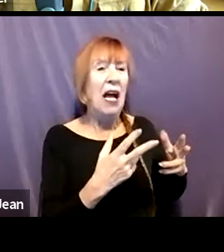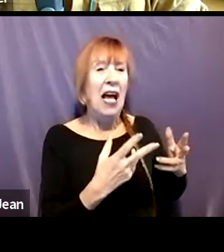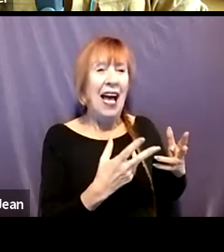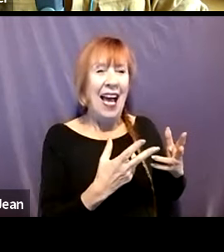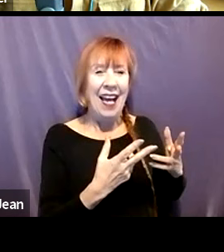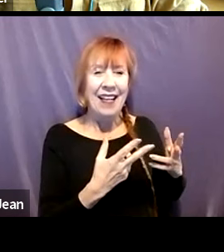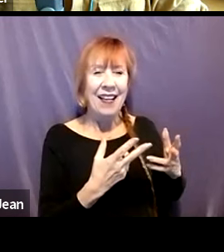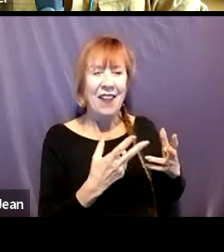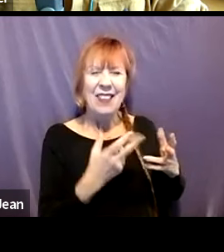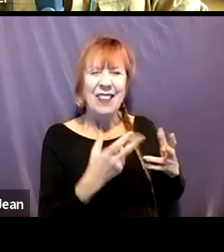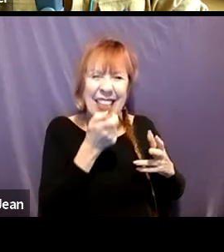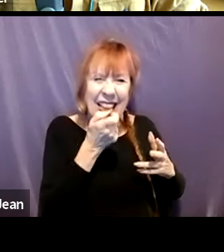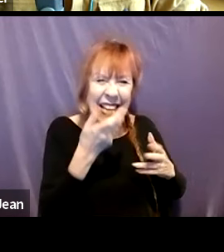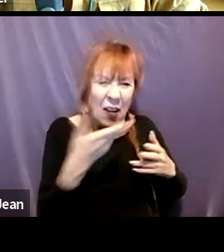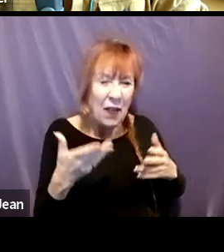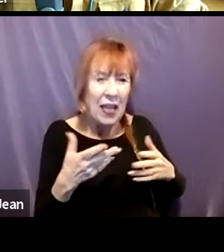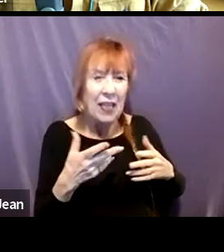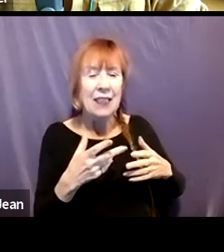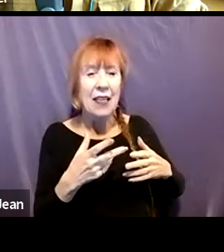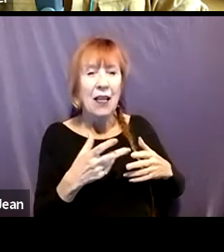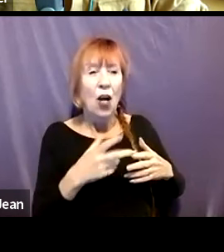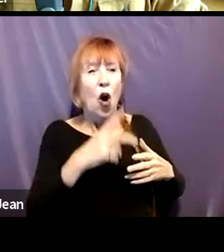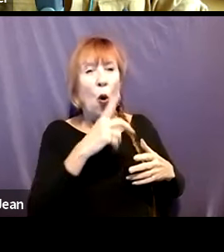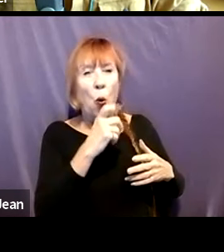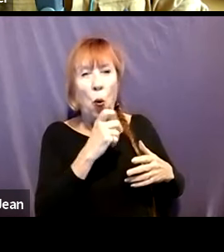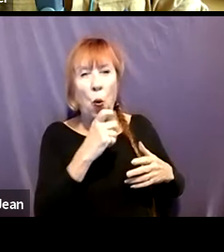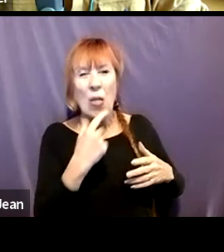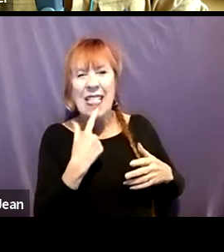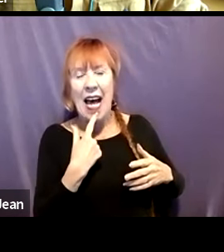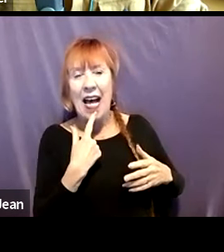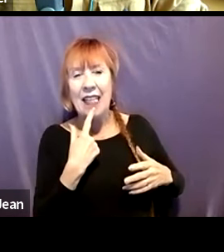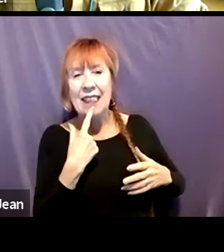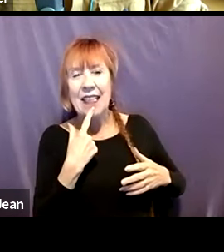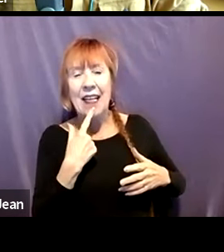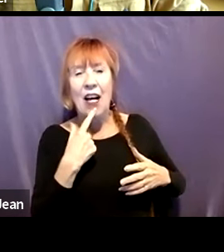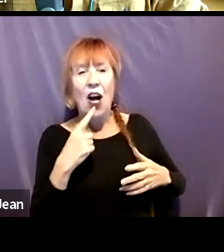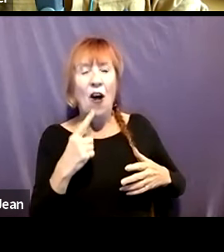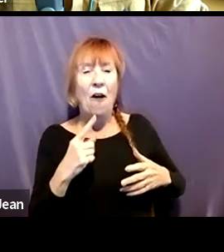like who says what when, not interrupting, things like that.